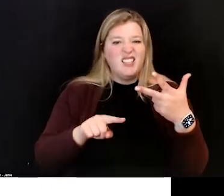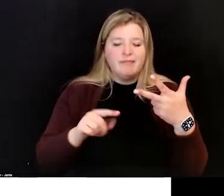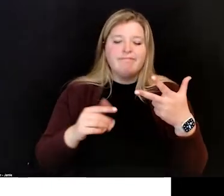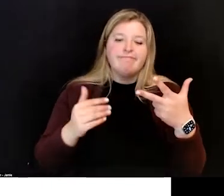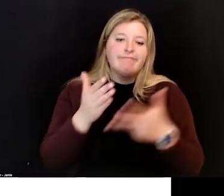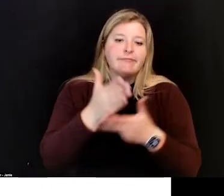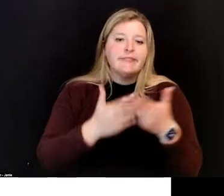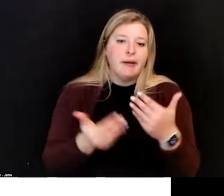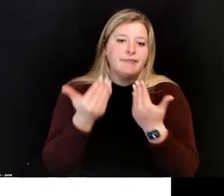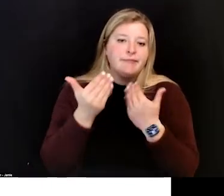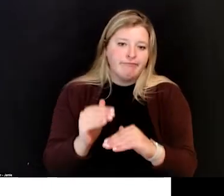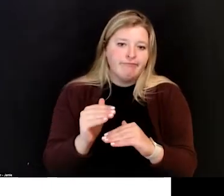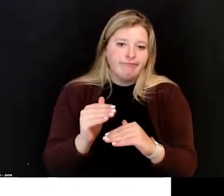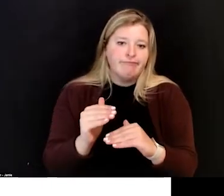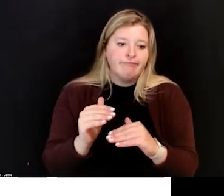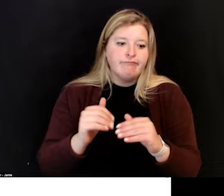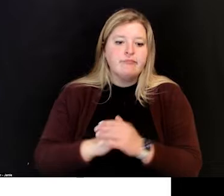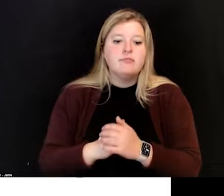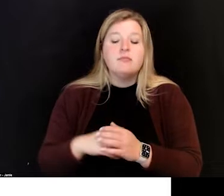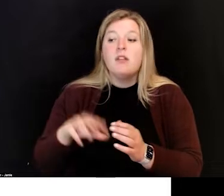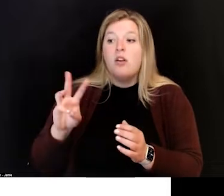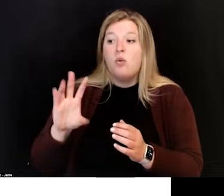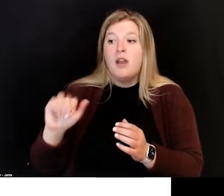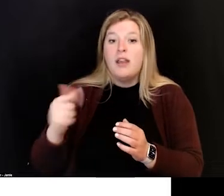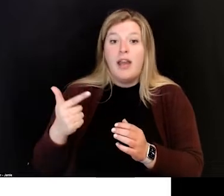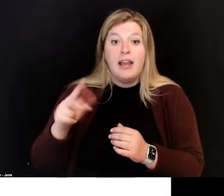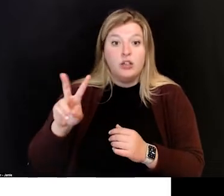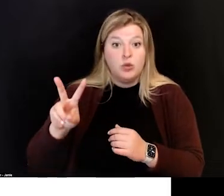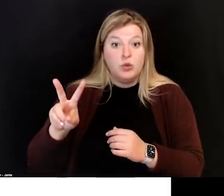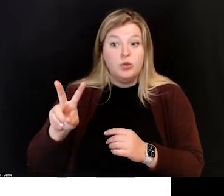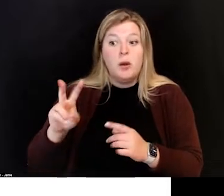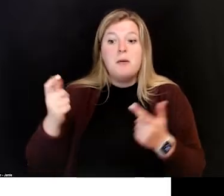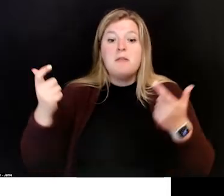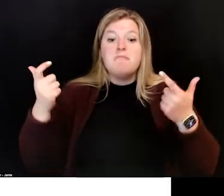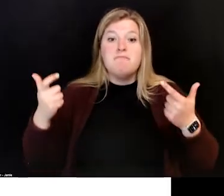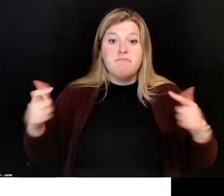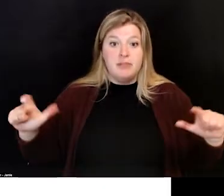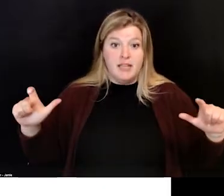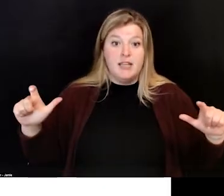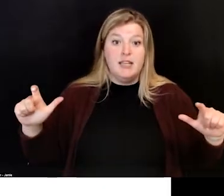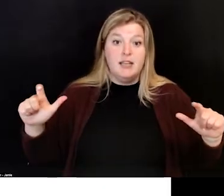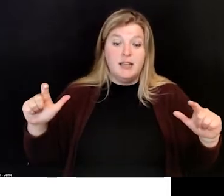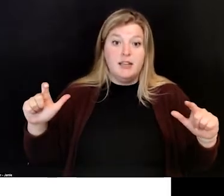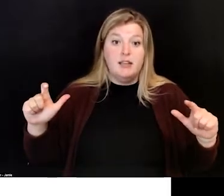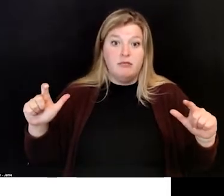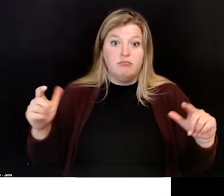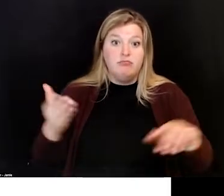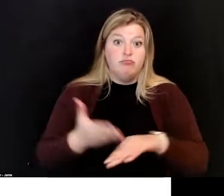So WCAG 2 was a big step forward, but--and it really did promote adoption